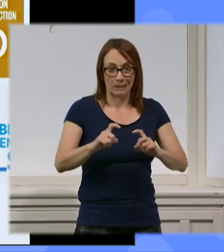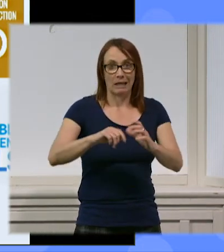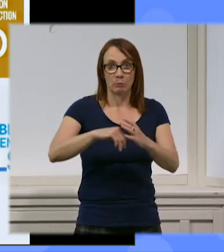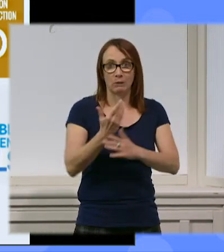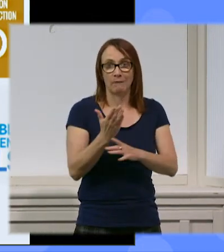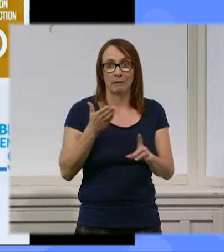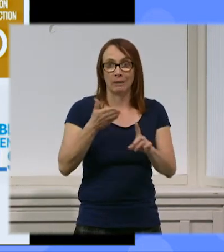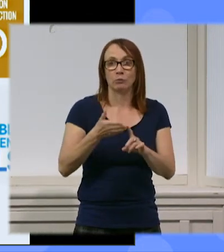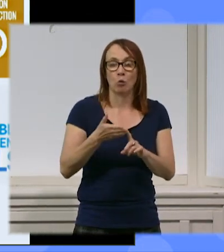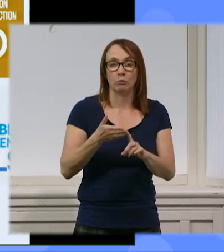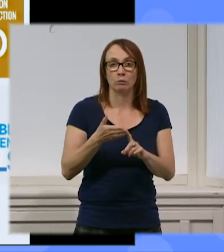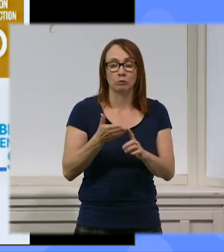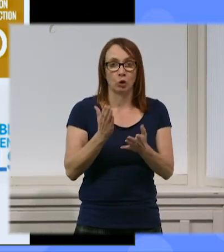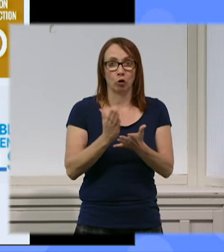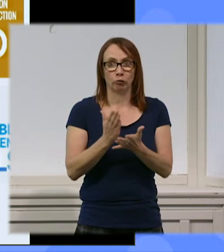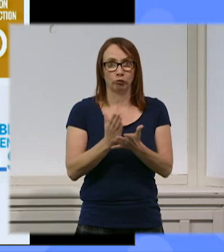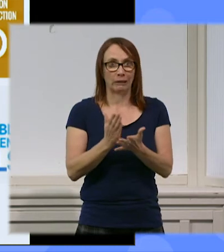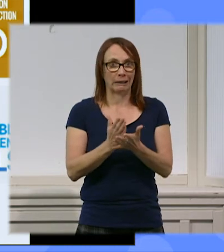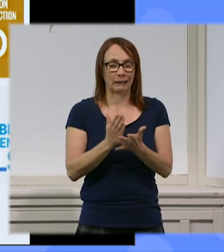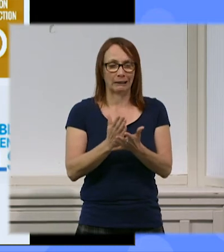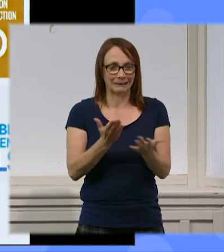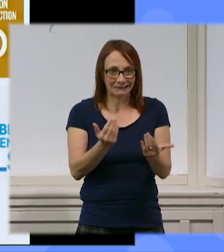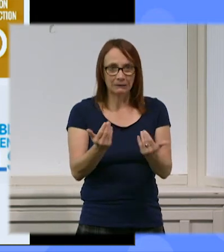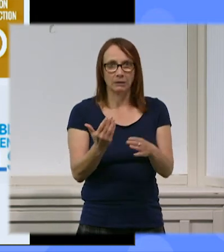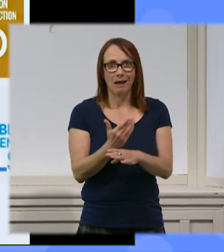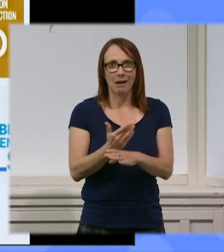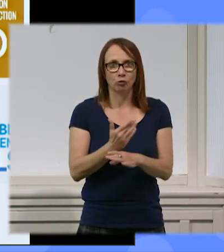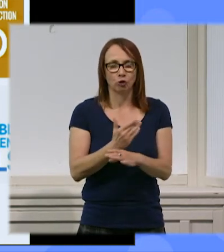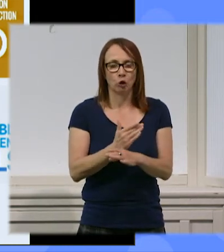it's a universal call to action they've sat out 17 ambitious goals that are